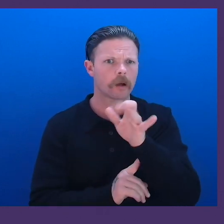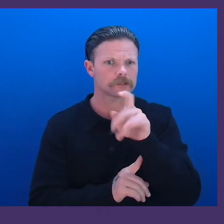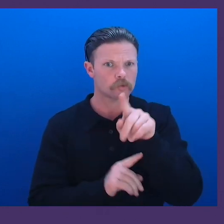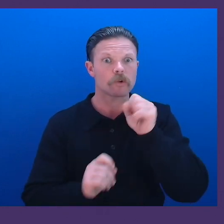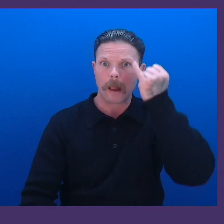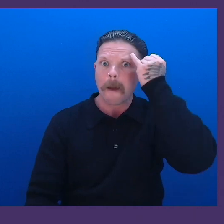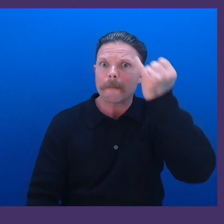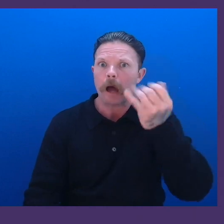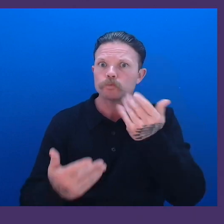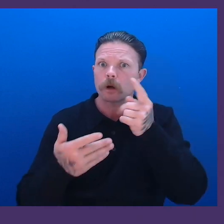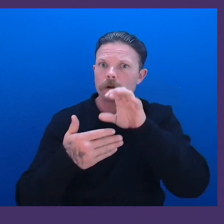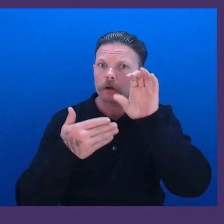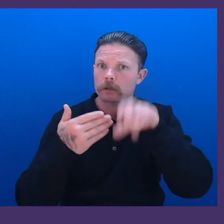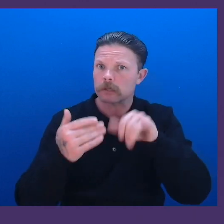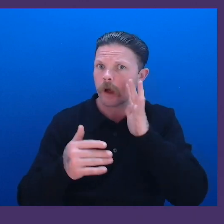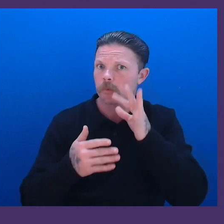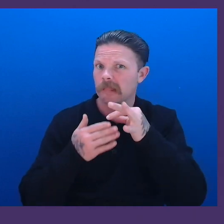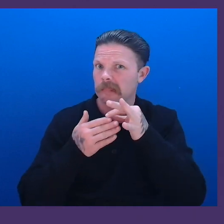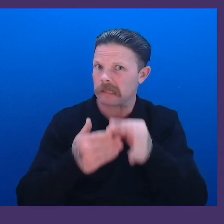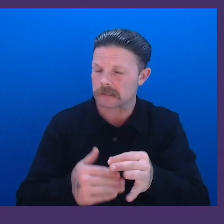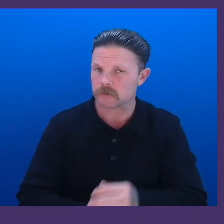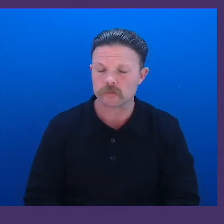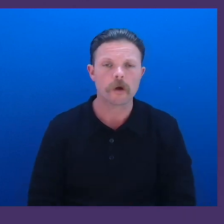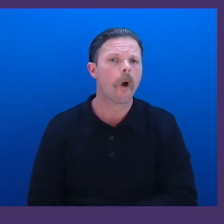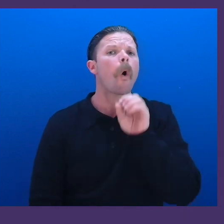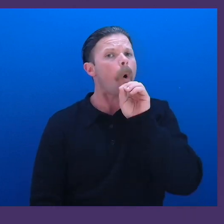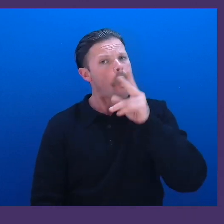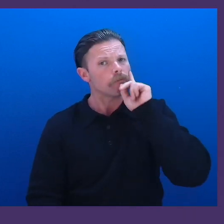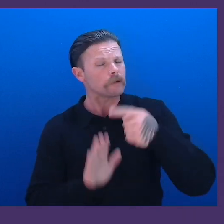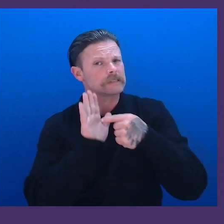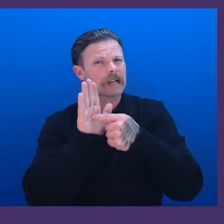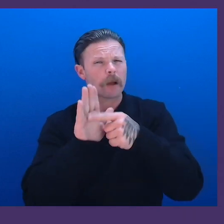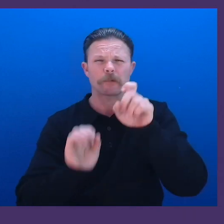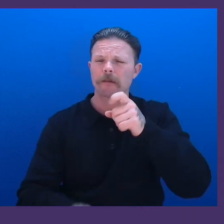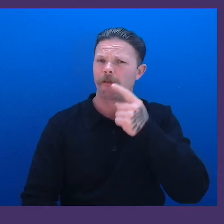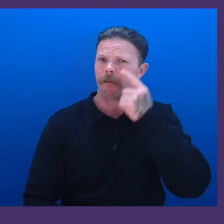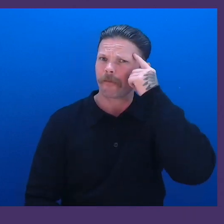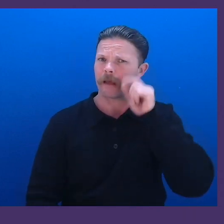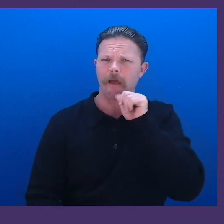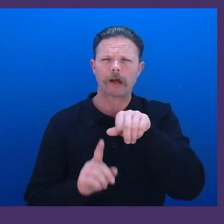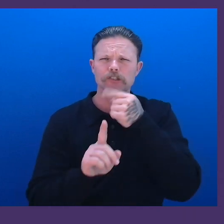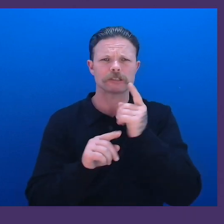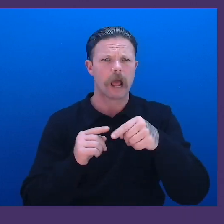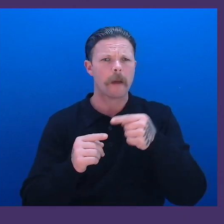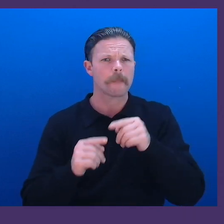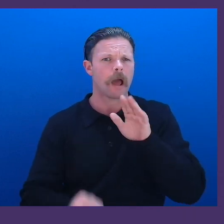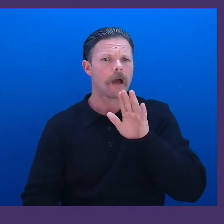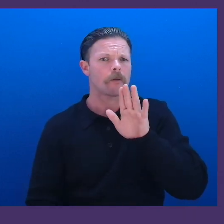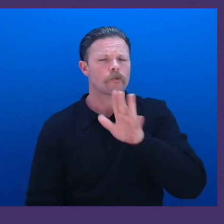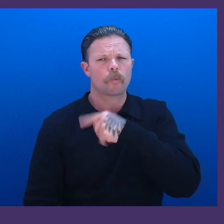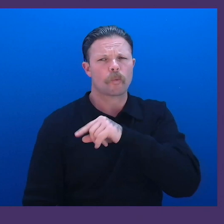Or, for example, you also need to think not just about the quality, but also like a malicious user because, well,